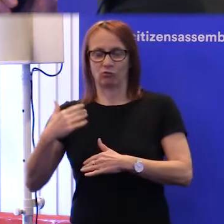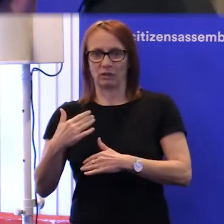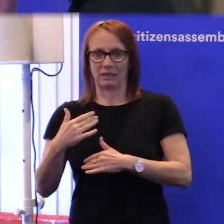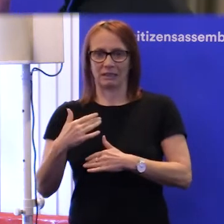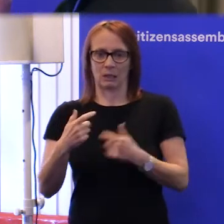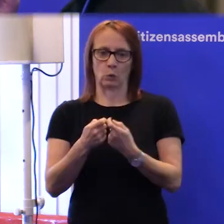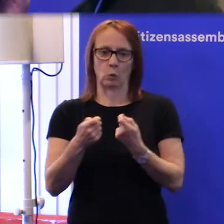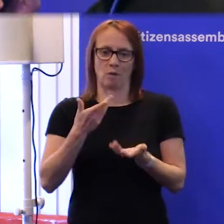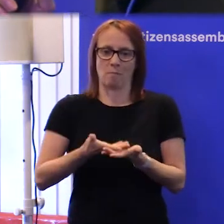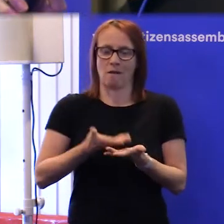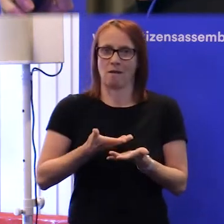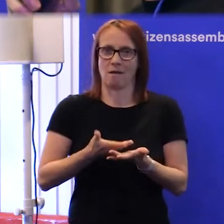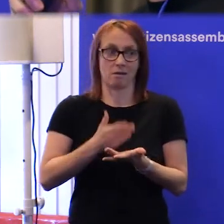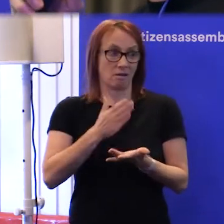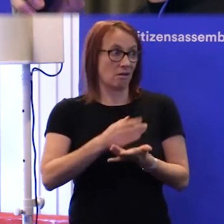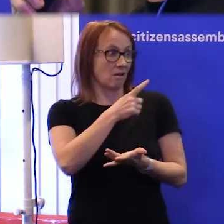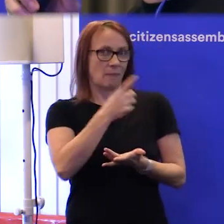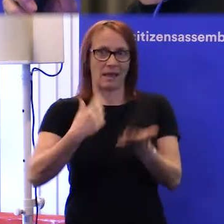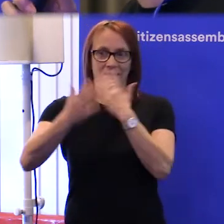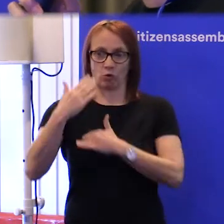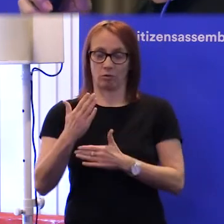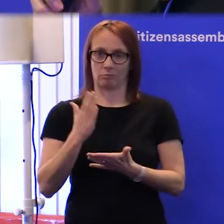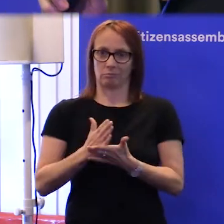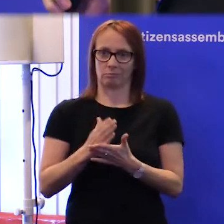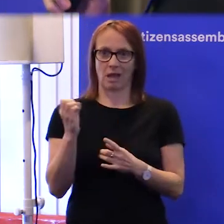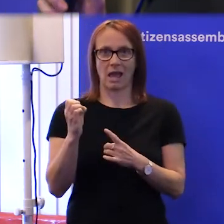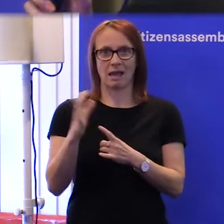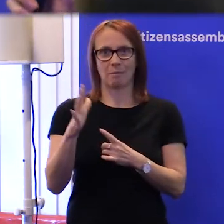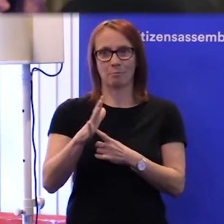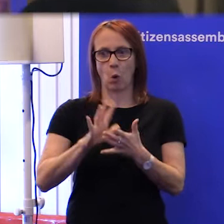all massively historical cultural events and these papers